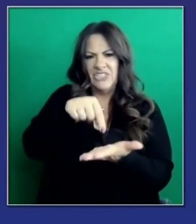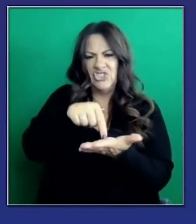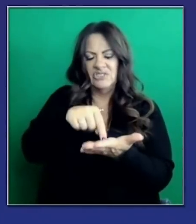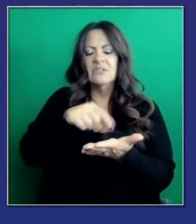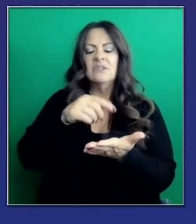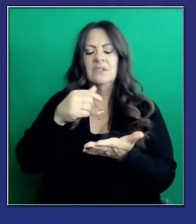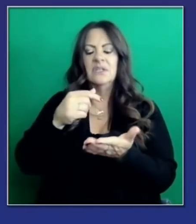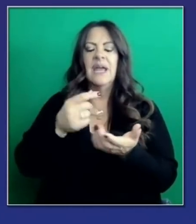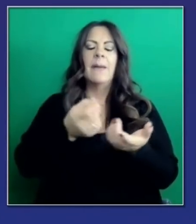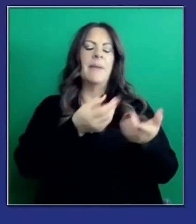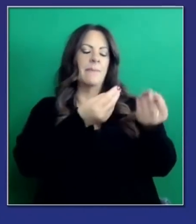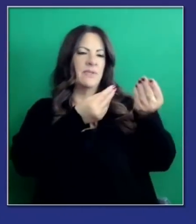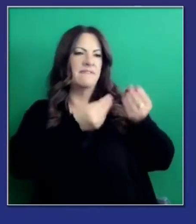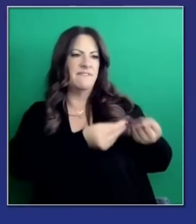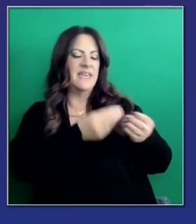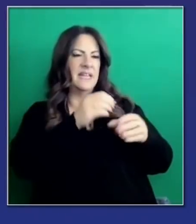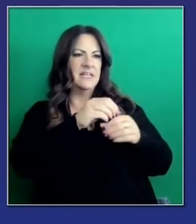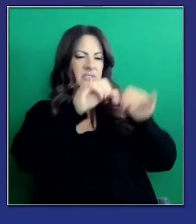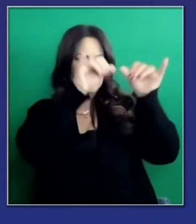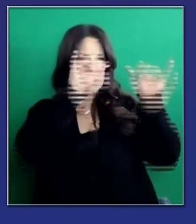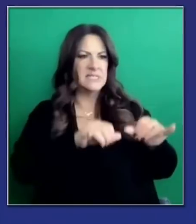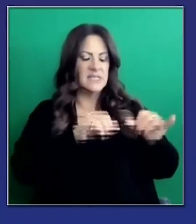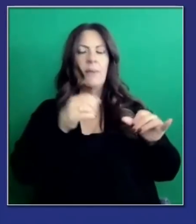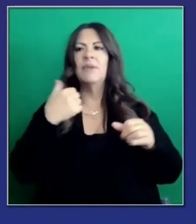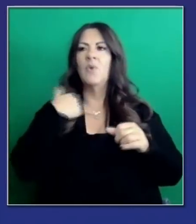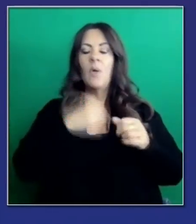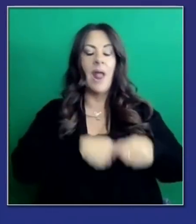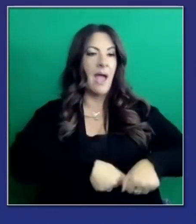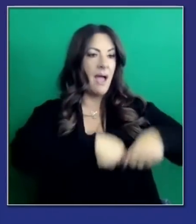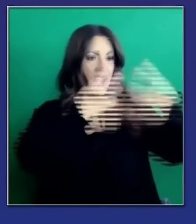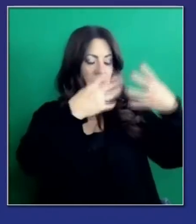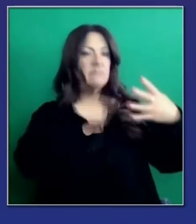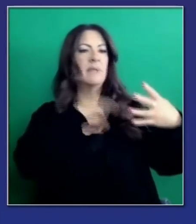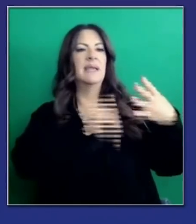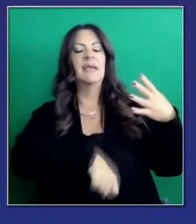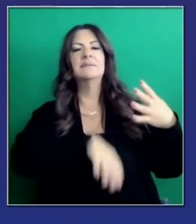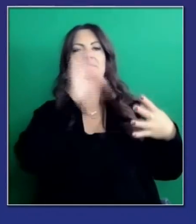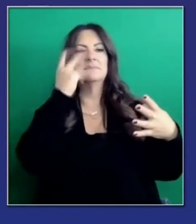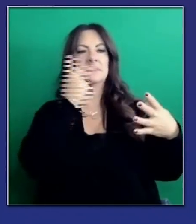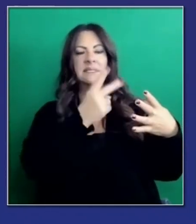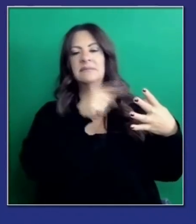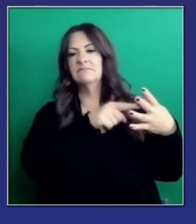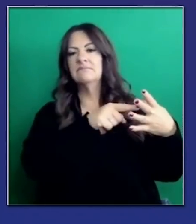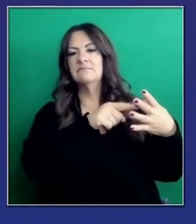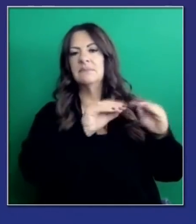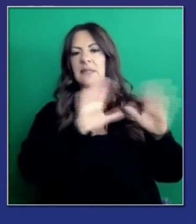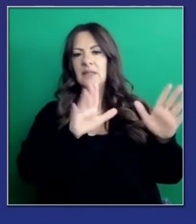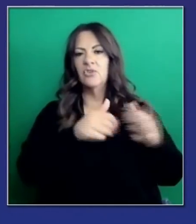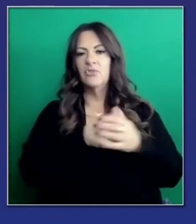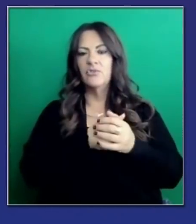SUPPORTING LANGUAGE IS VERY NATIONAL NUMBERS YOU SEE DO NOT